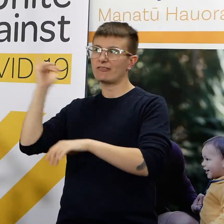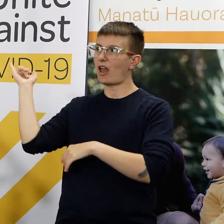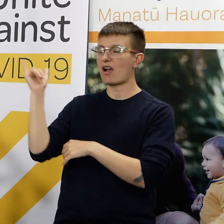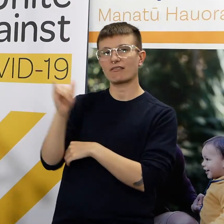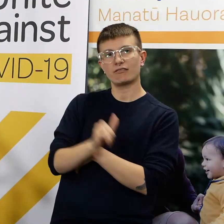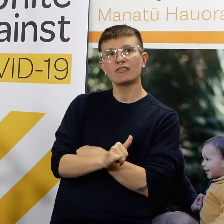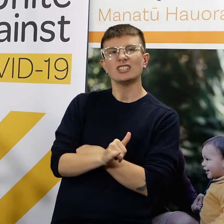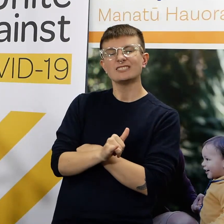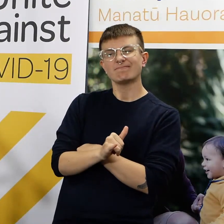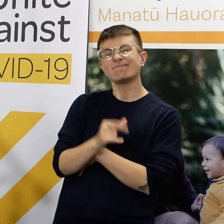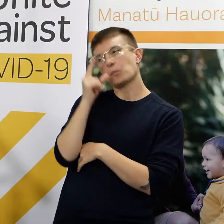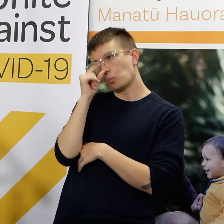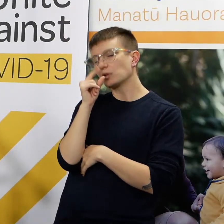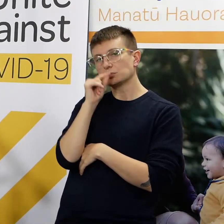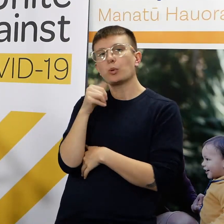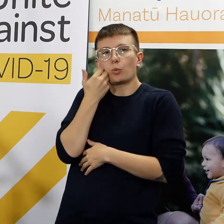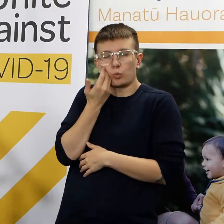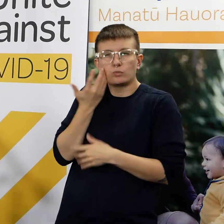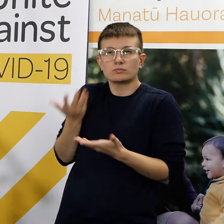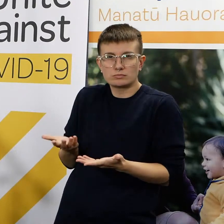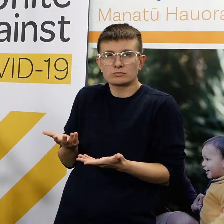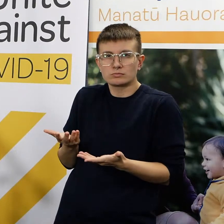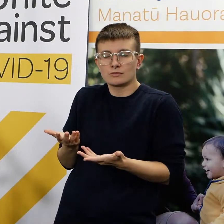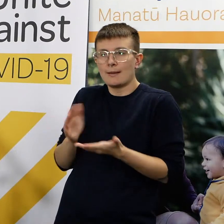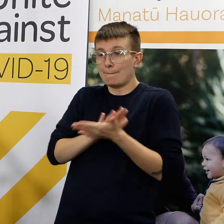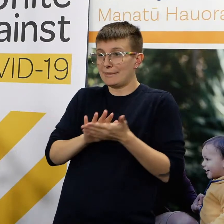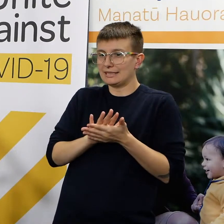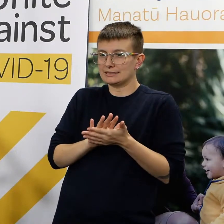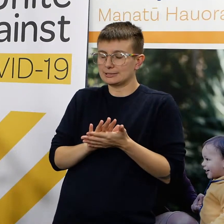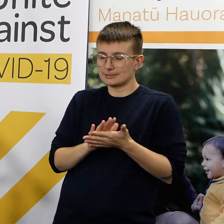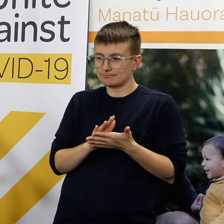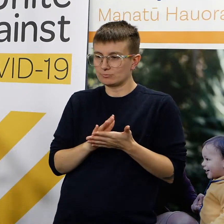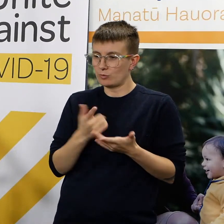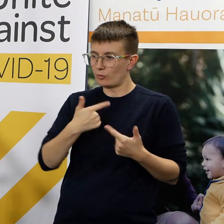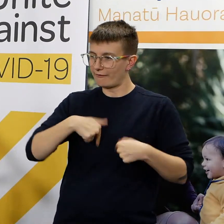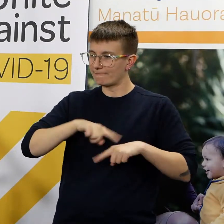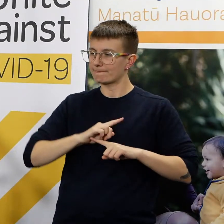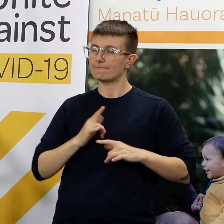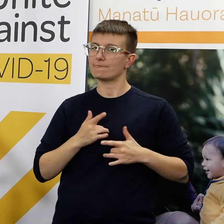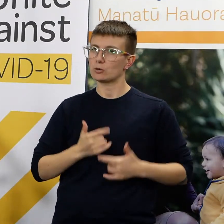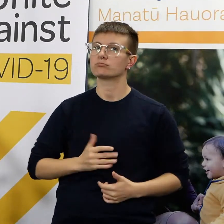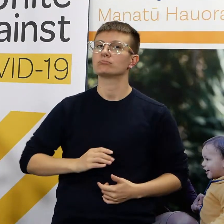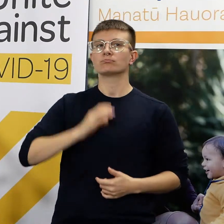we have in place at the border, including the arrangements